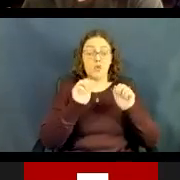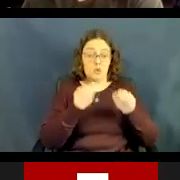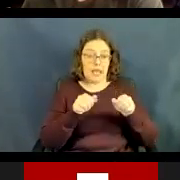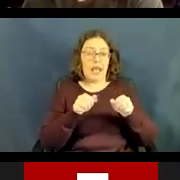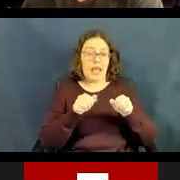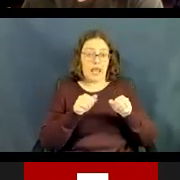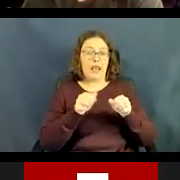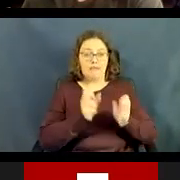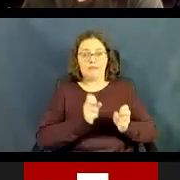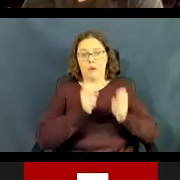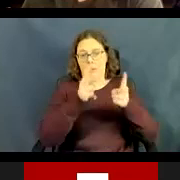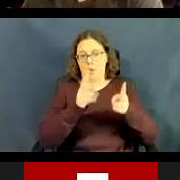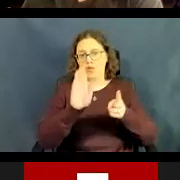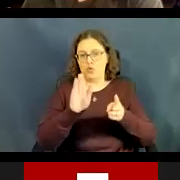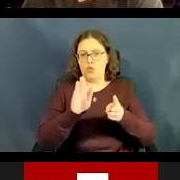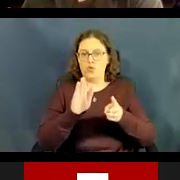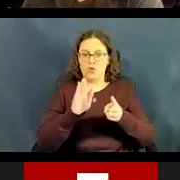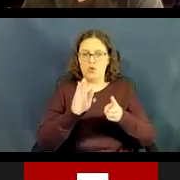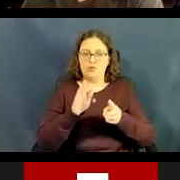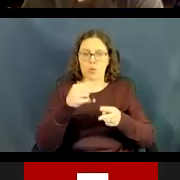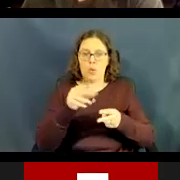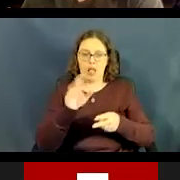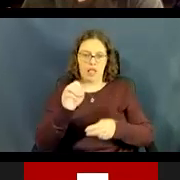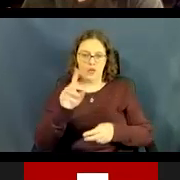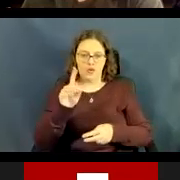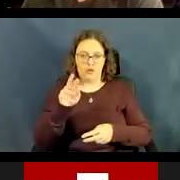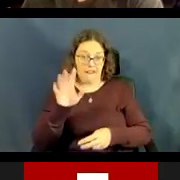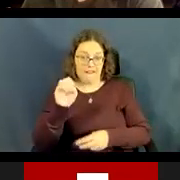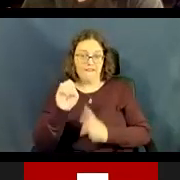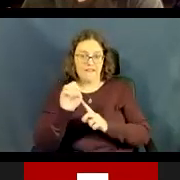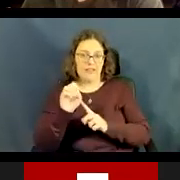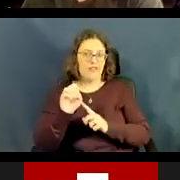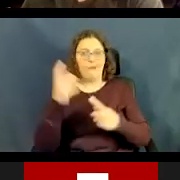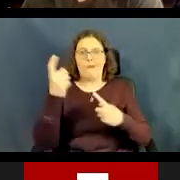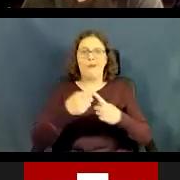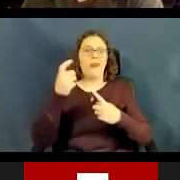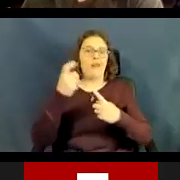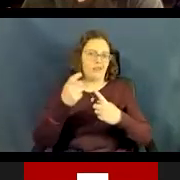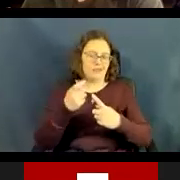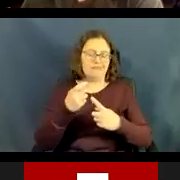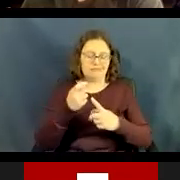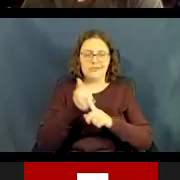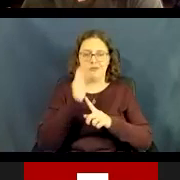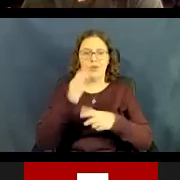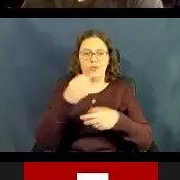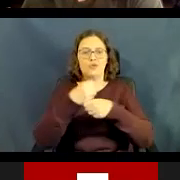drive and that will automatically create that PowerPoint into a Google sites presentation as well.